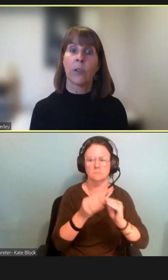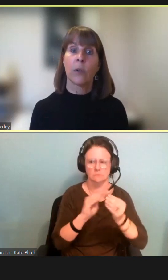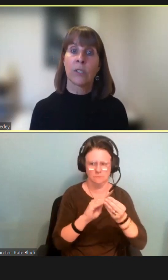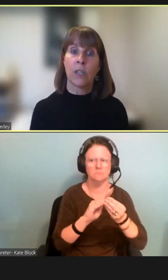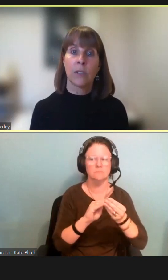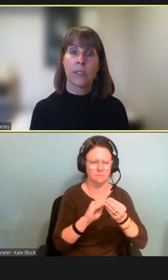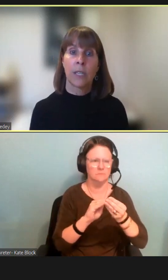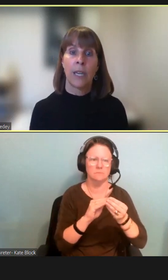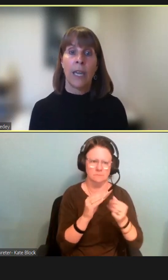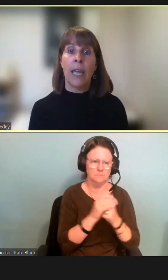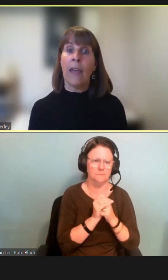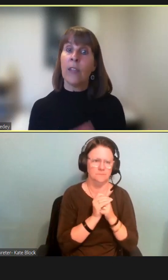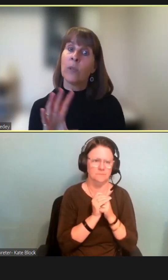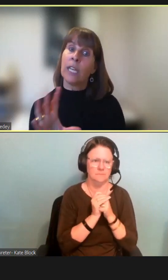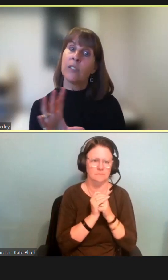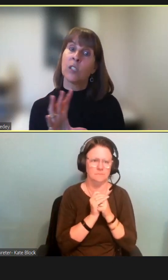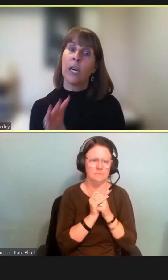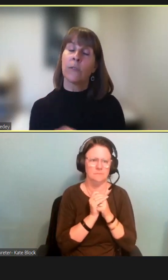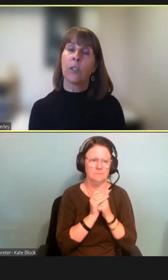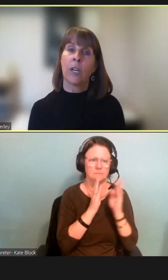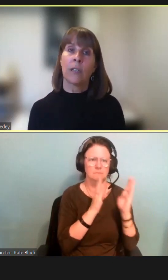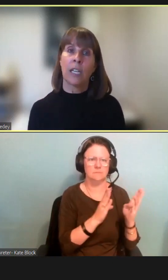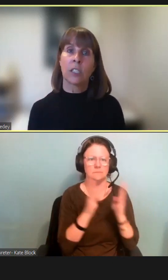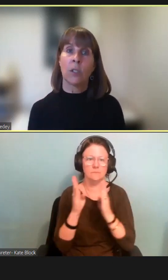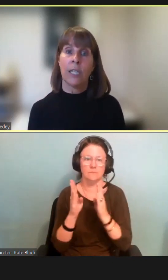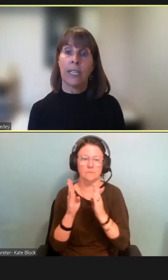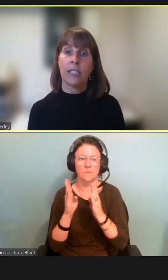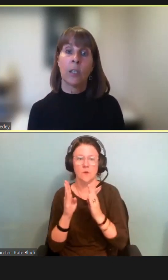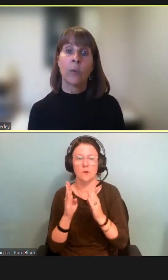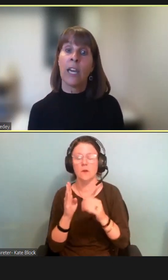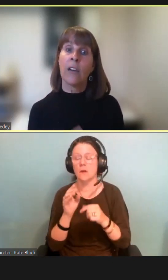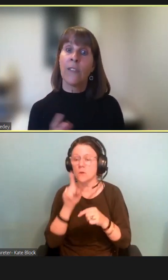results and then we have a spot for Chronological Aid and we have that for